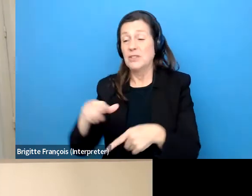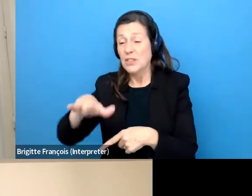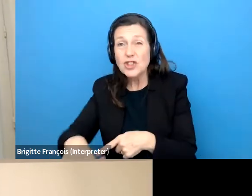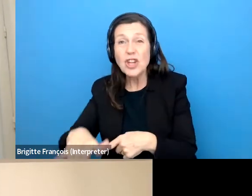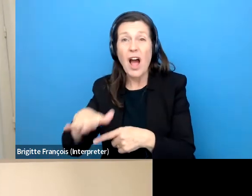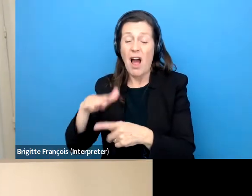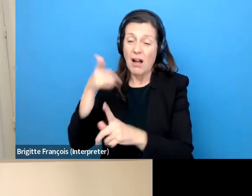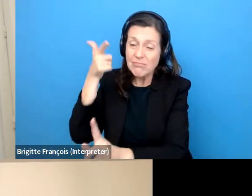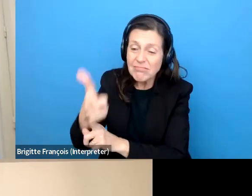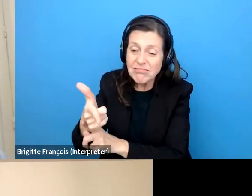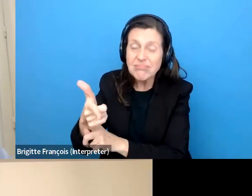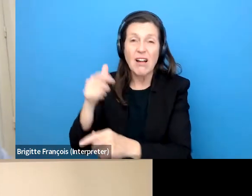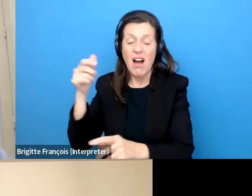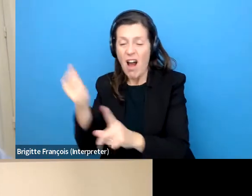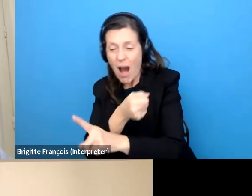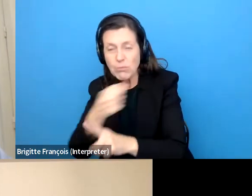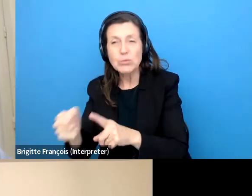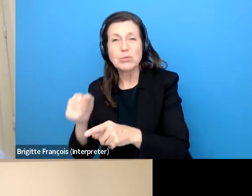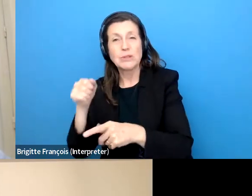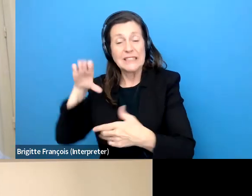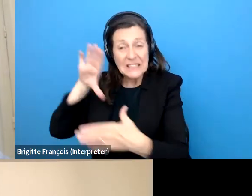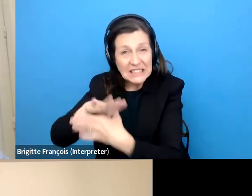and technology facilitates child sex trafficking.